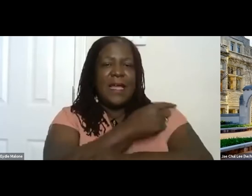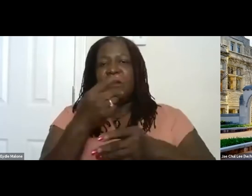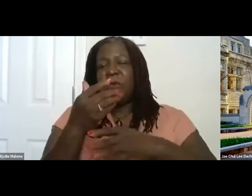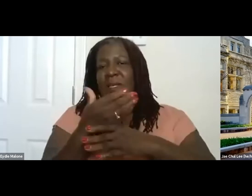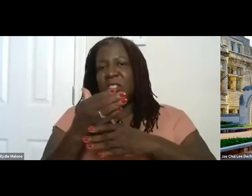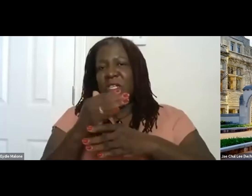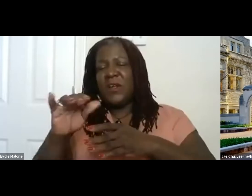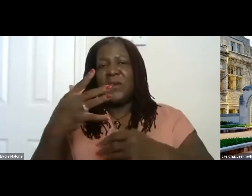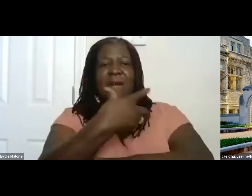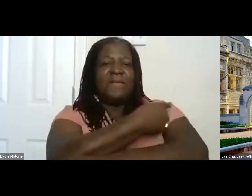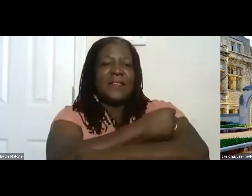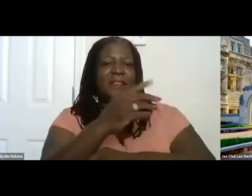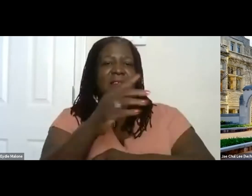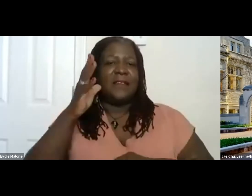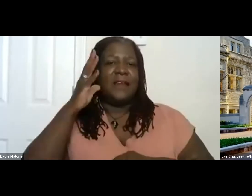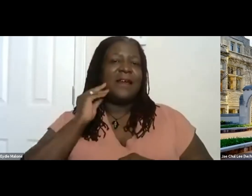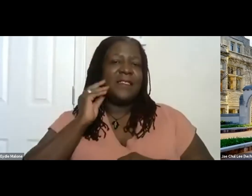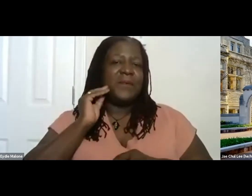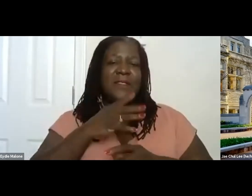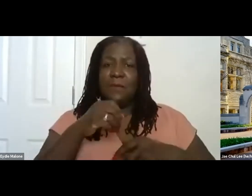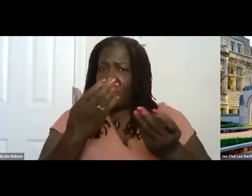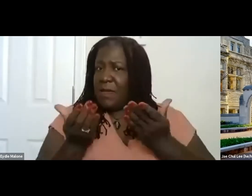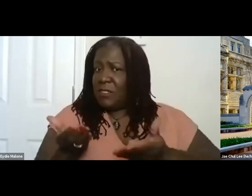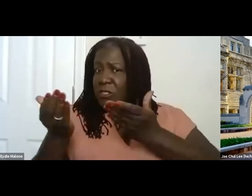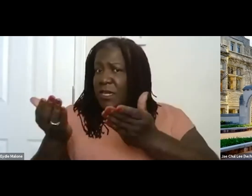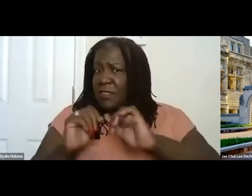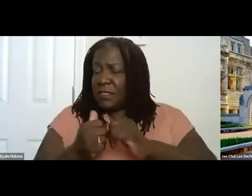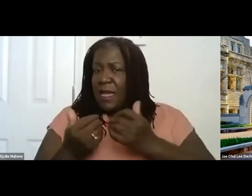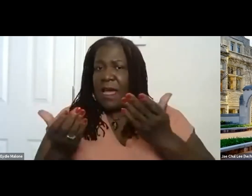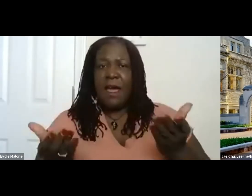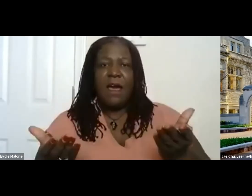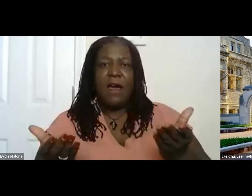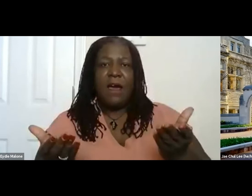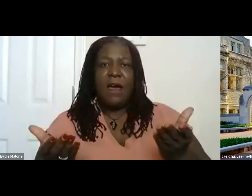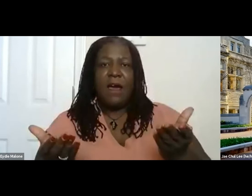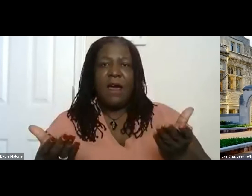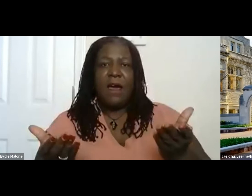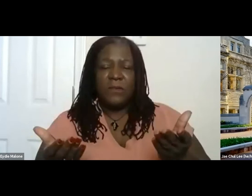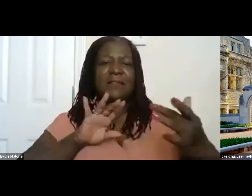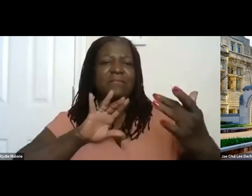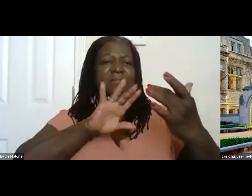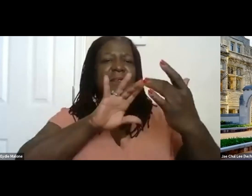and provide suggestions for how to effectively reach out to the disability community, please